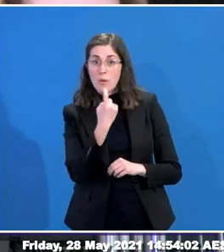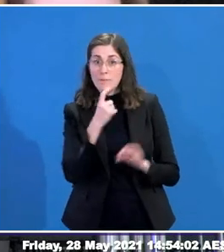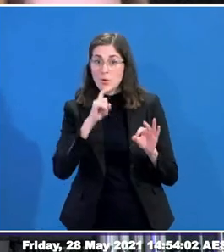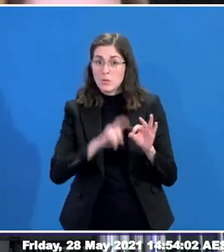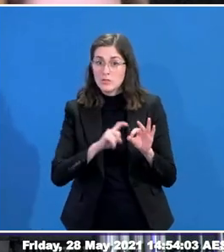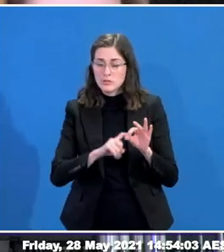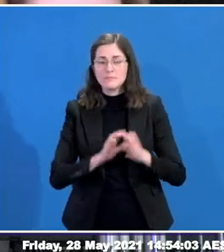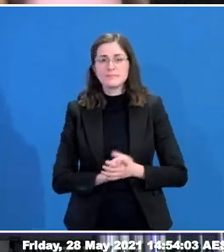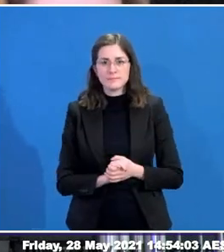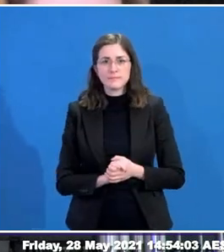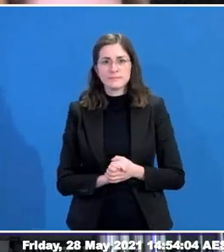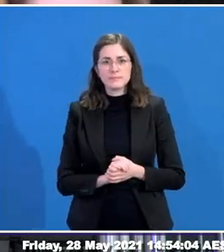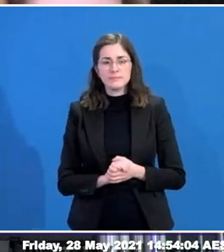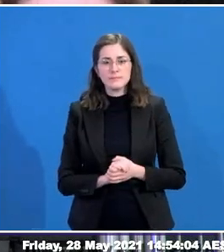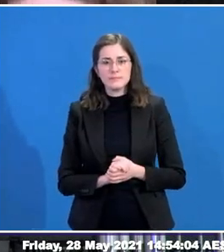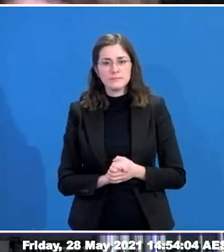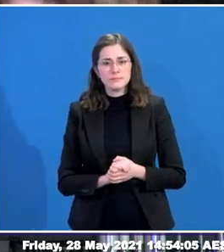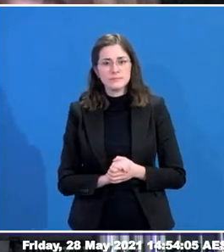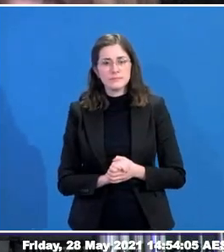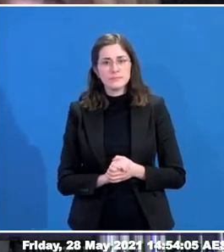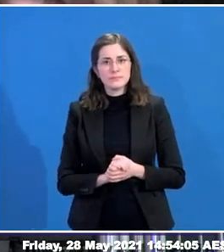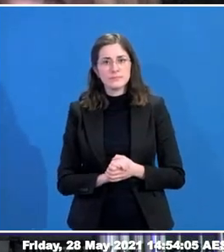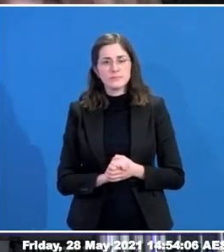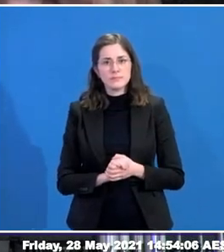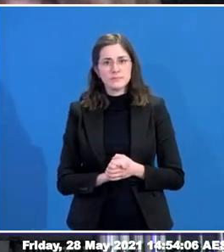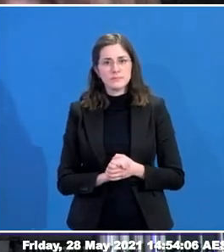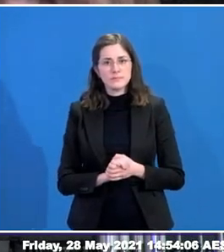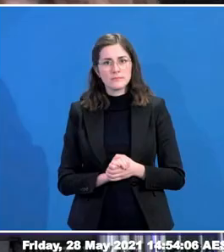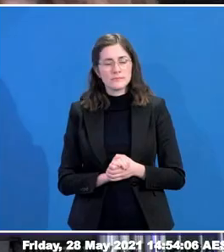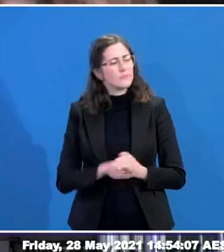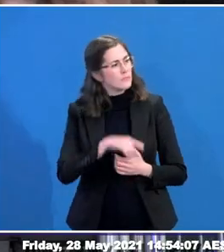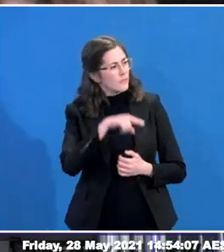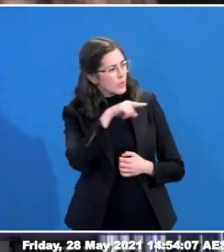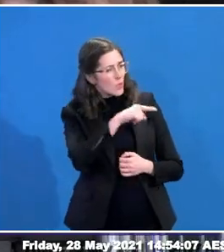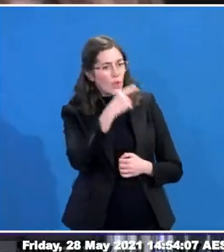Do you have any concerns where independent investigators are engaged through lawyers